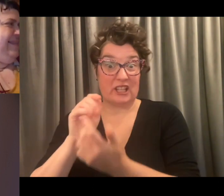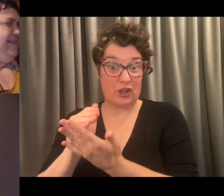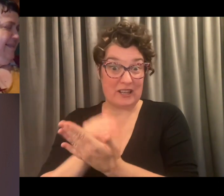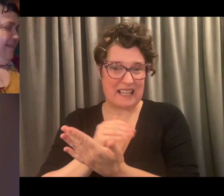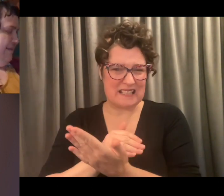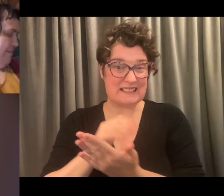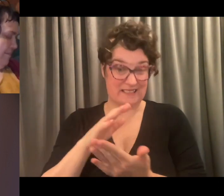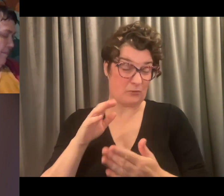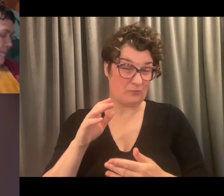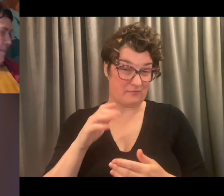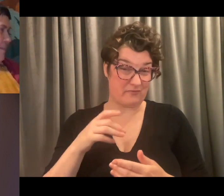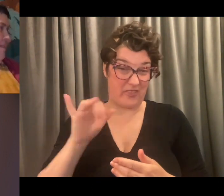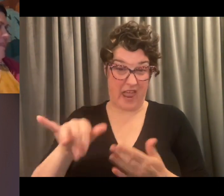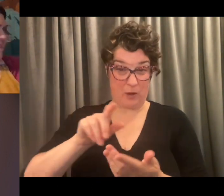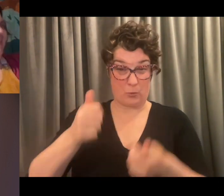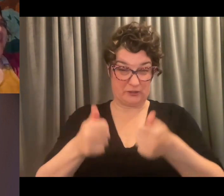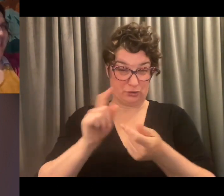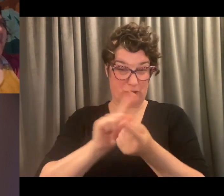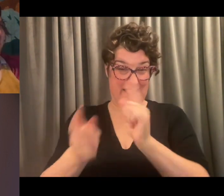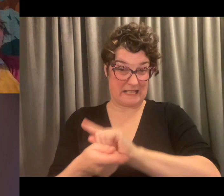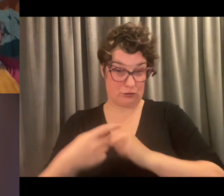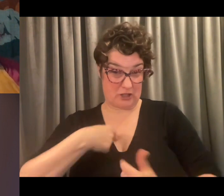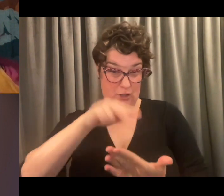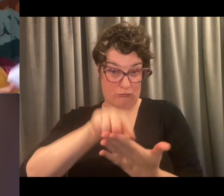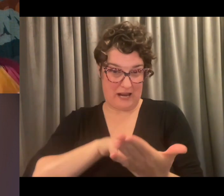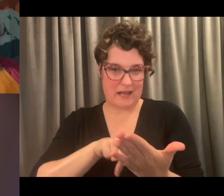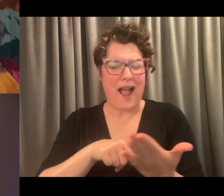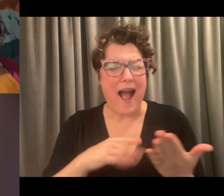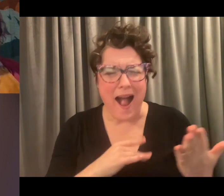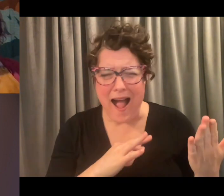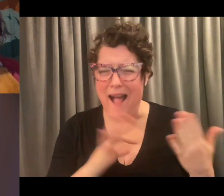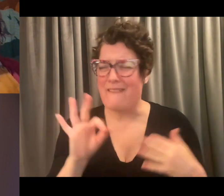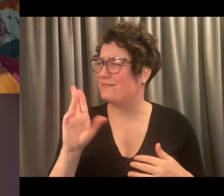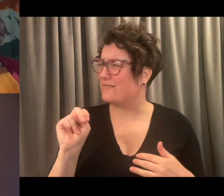delightful and so wild and fun, and I was like, I couldn't get over it,